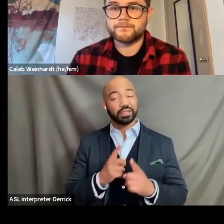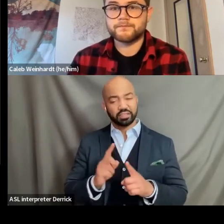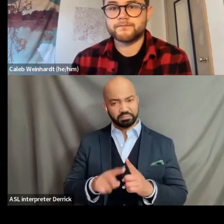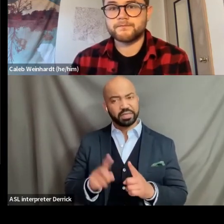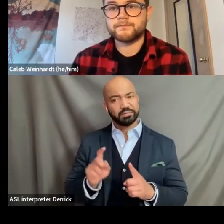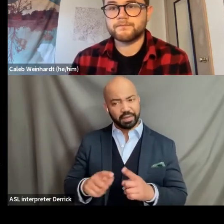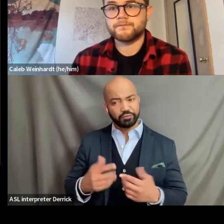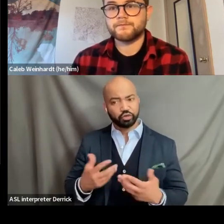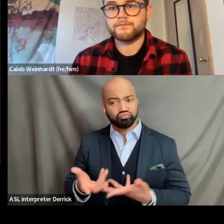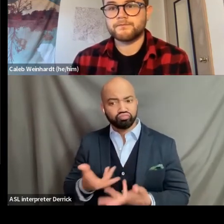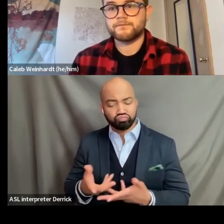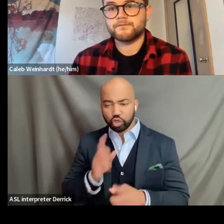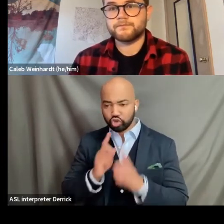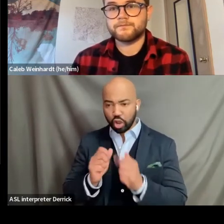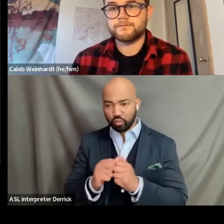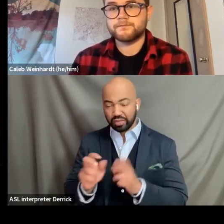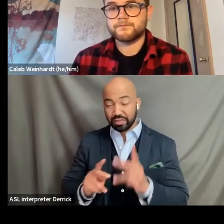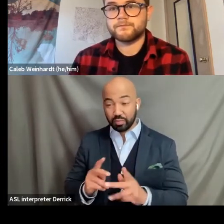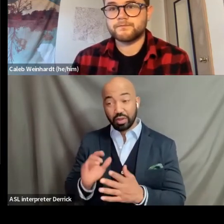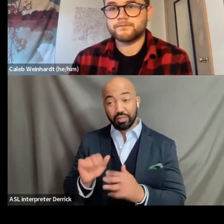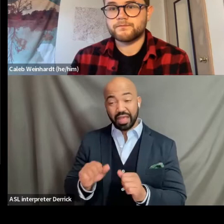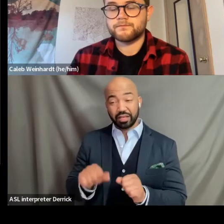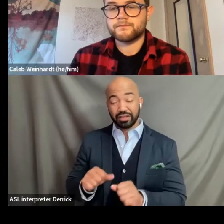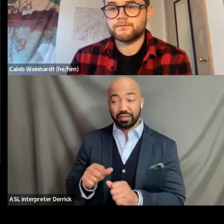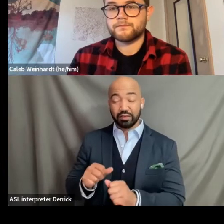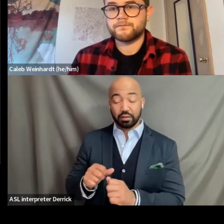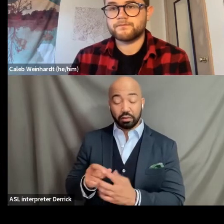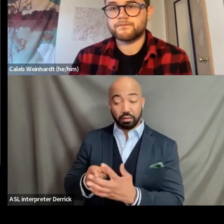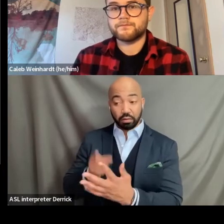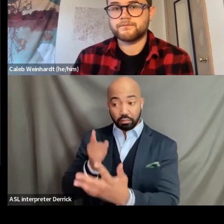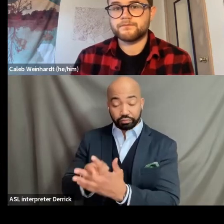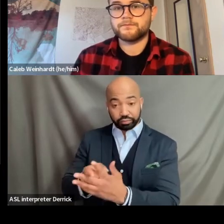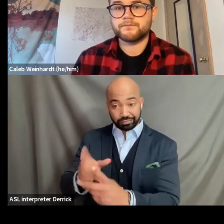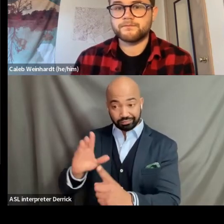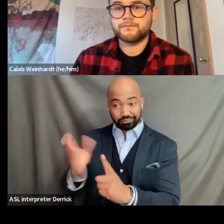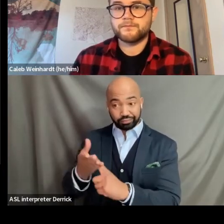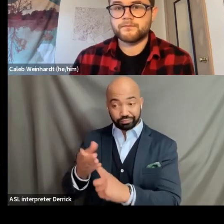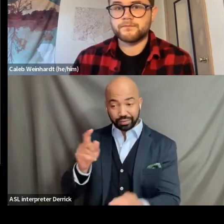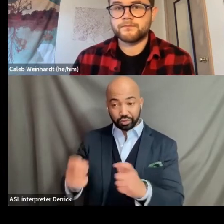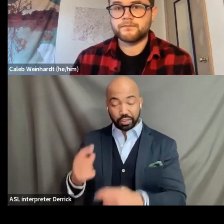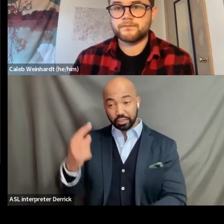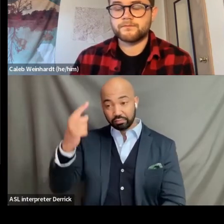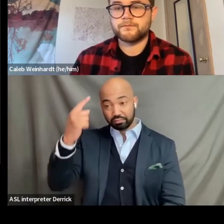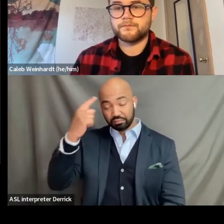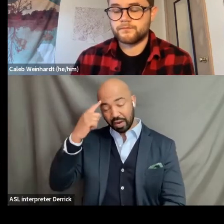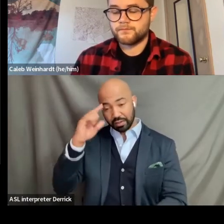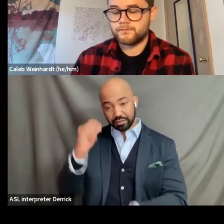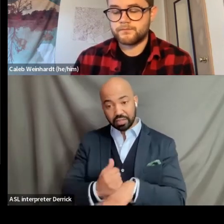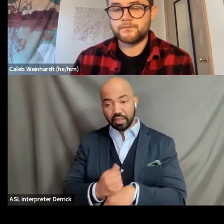That can change their minds and change their behaviors so they don't do it again and don't cause harm again.